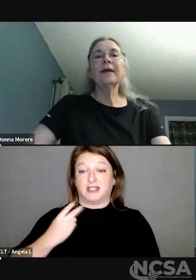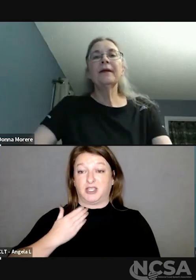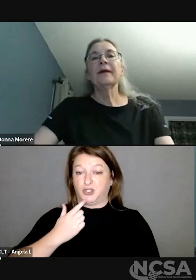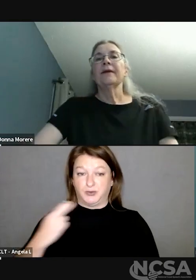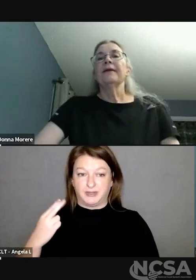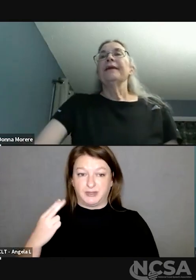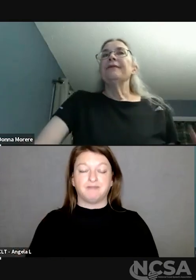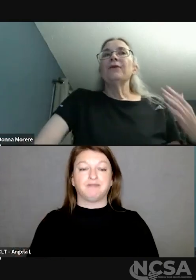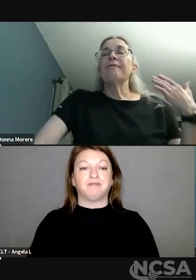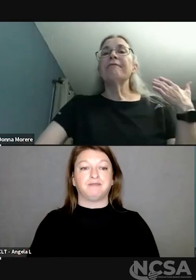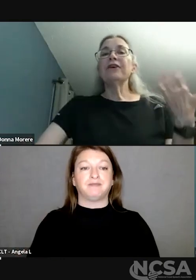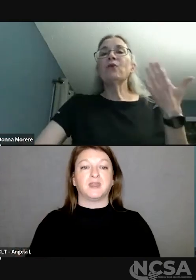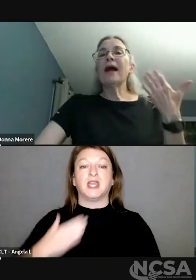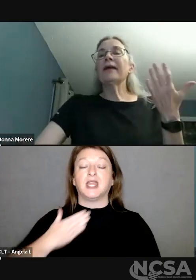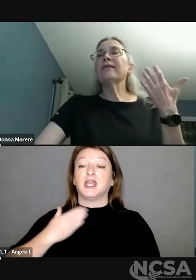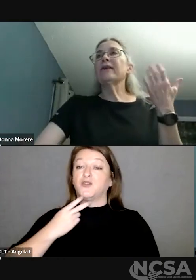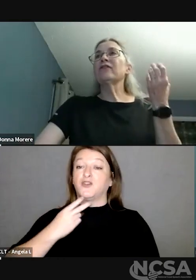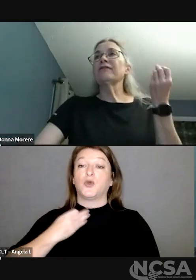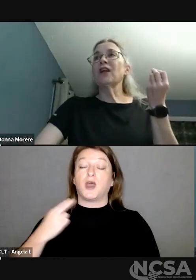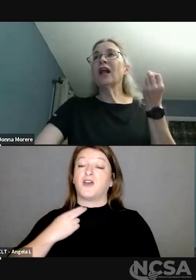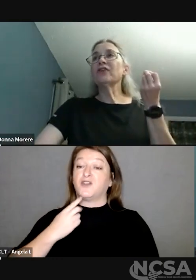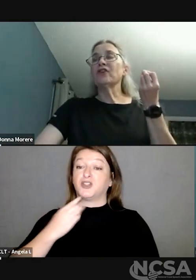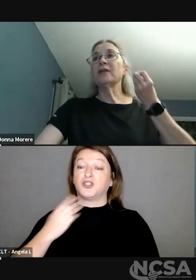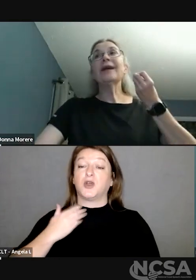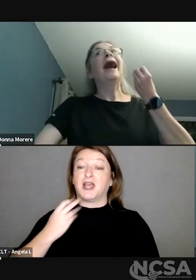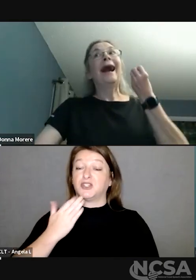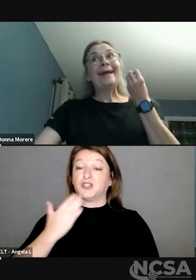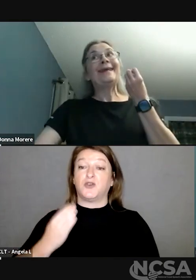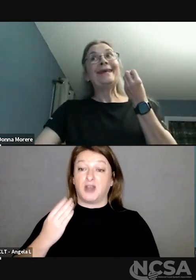If you have visual access to phenology ie